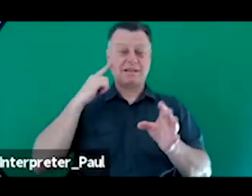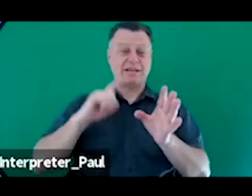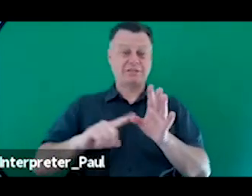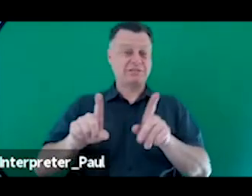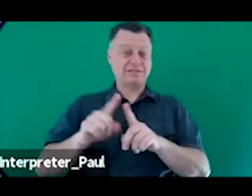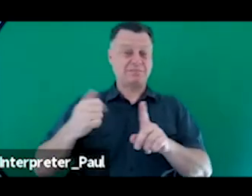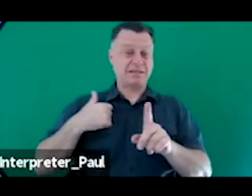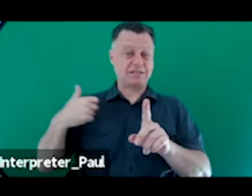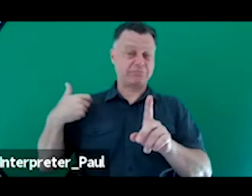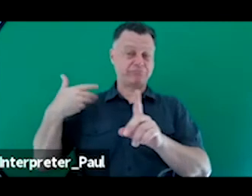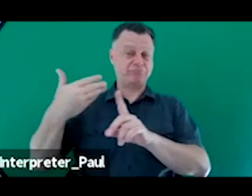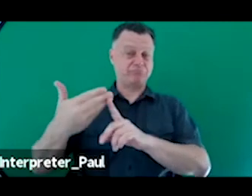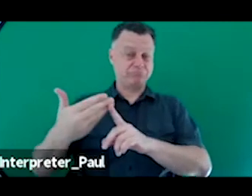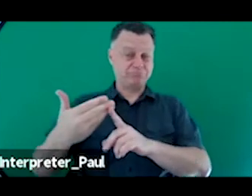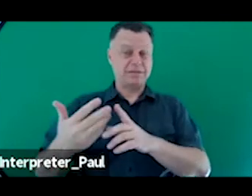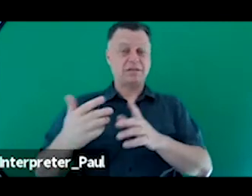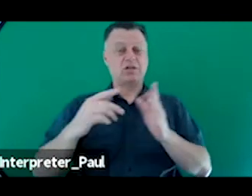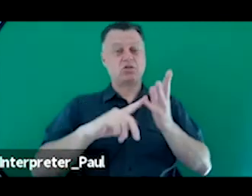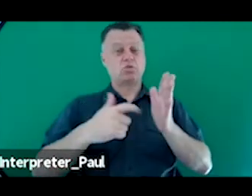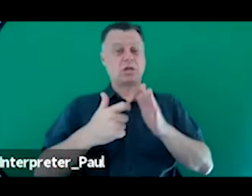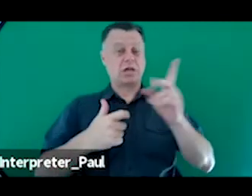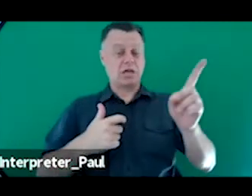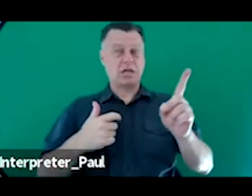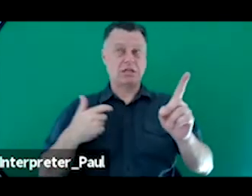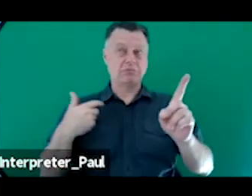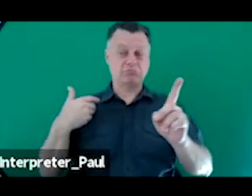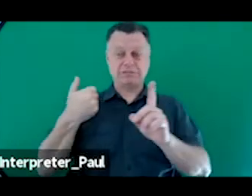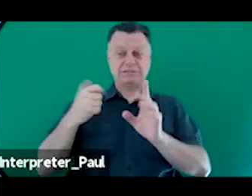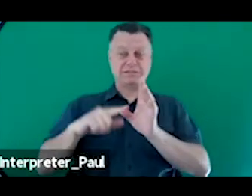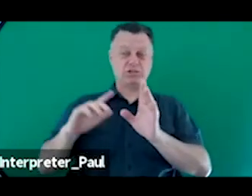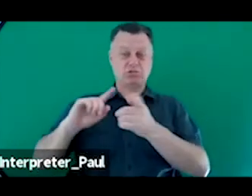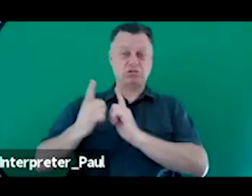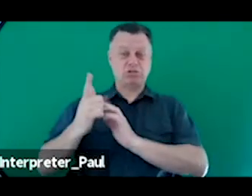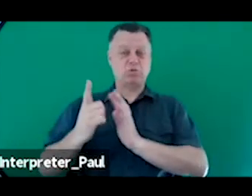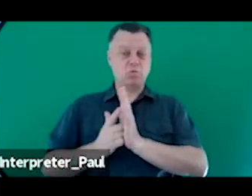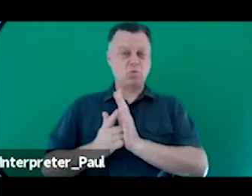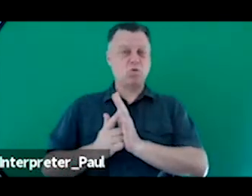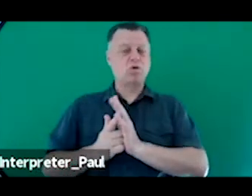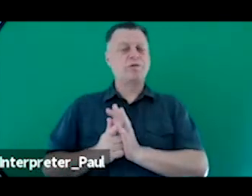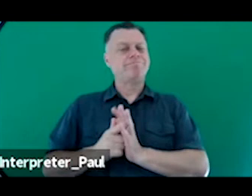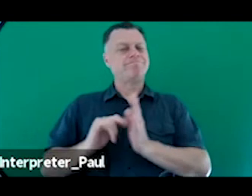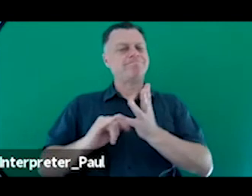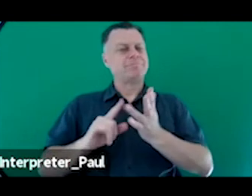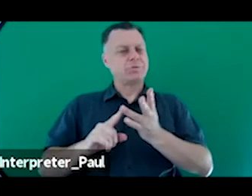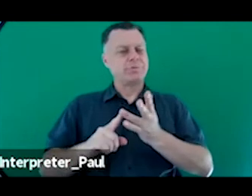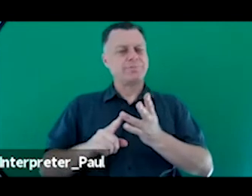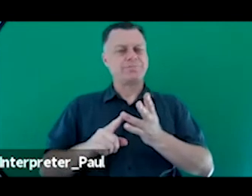or not, and it was the case in the UK until only six years ago as well. So being able to make the